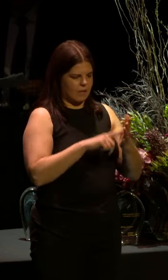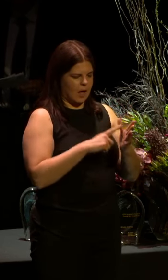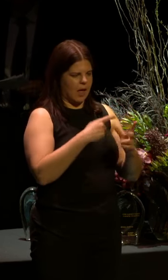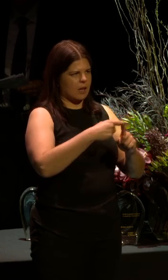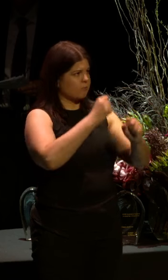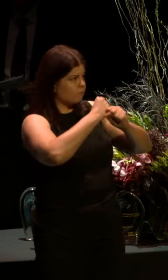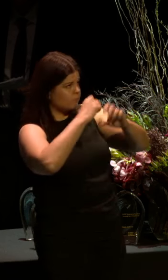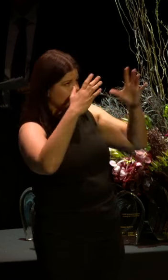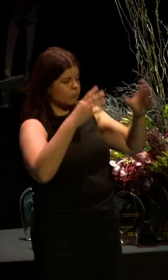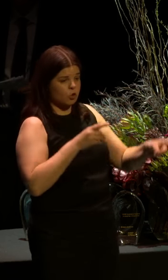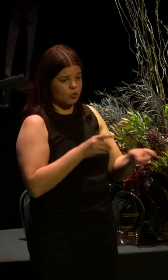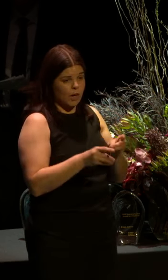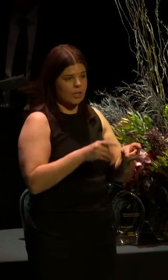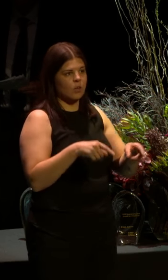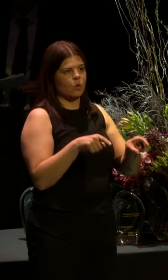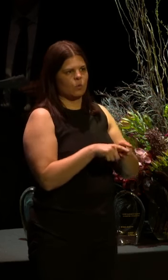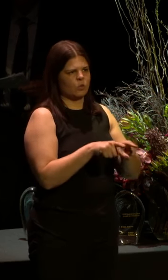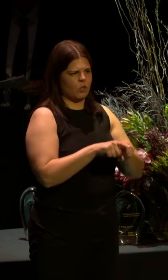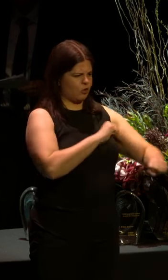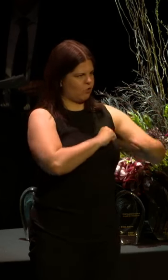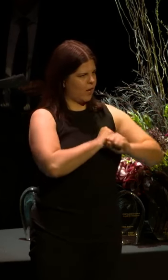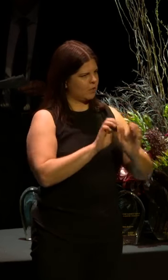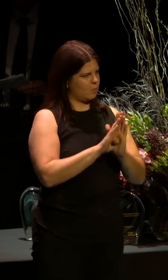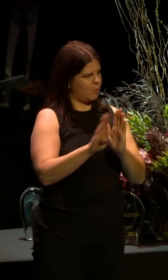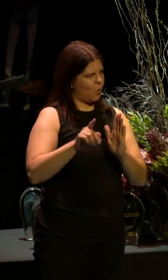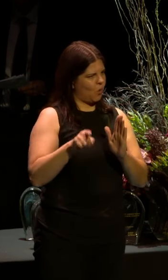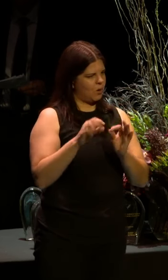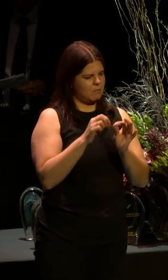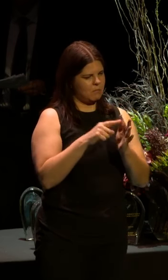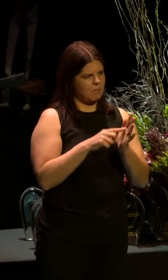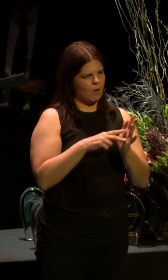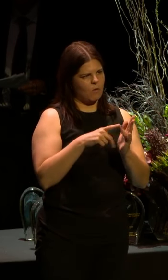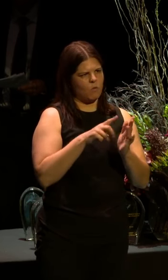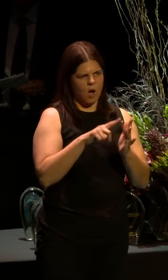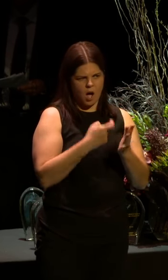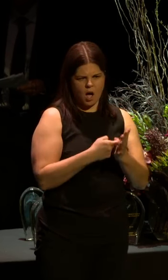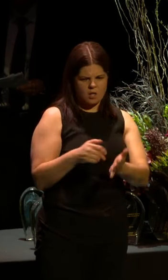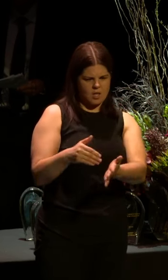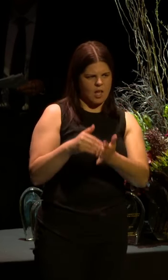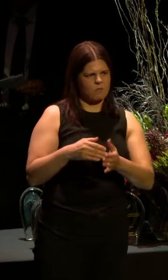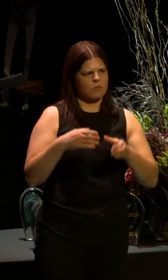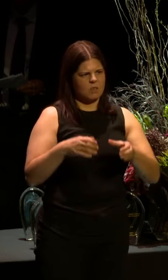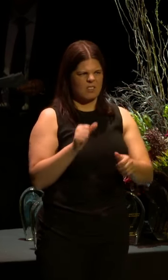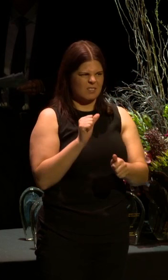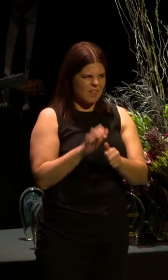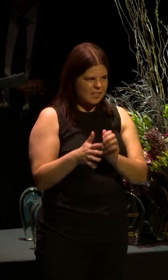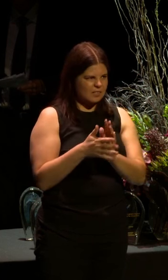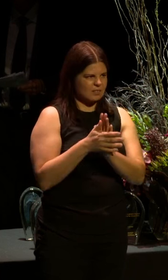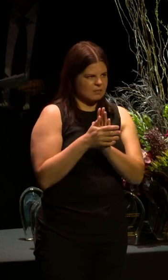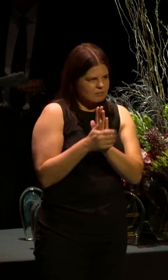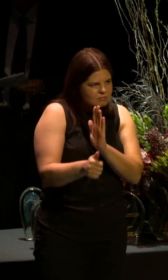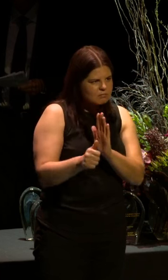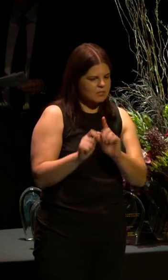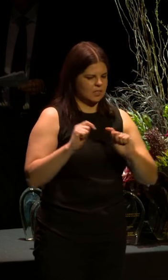and the courageous board of Belvoir. And I acknowledge that very skilled team that helped me create this work.